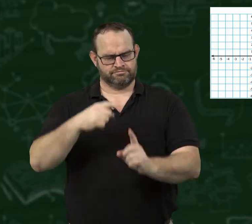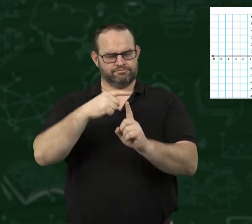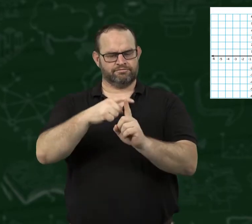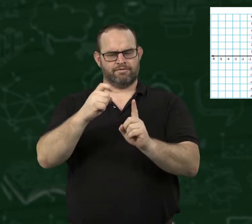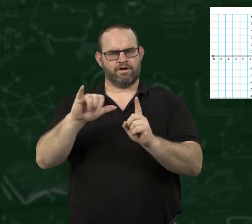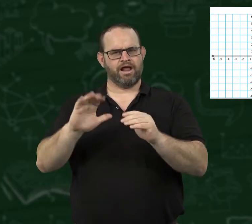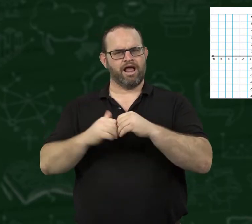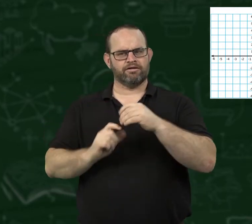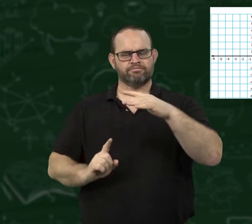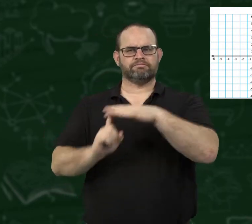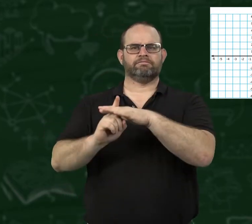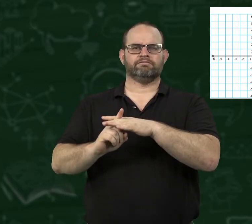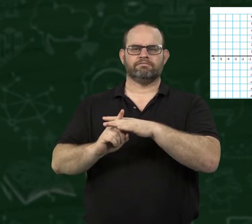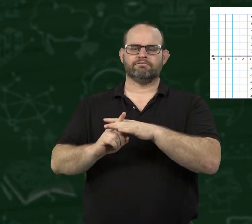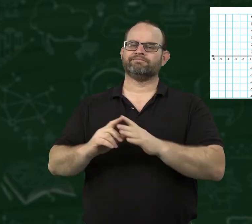How was the Cartesian plane developed?